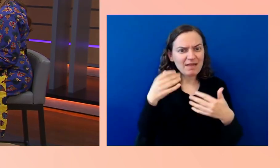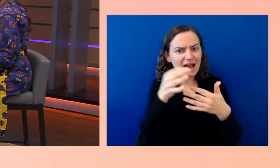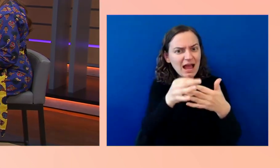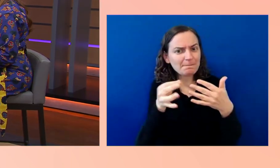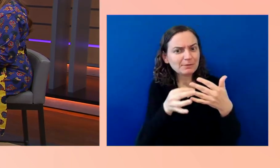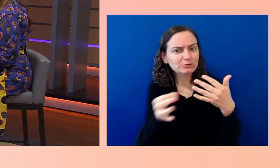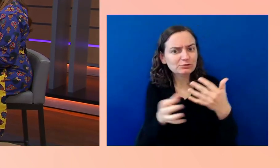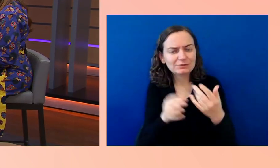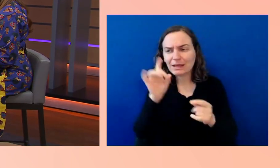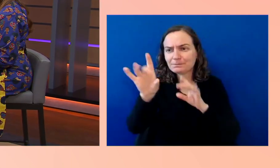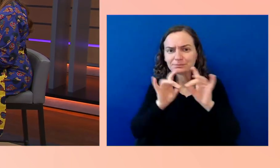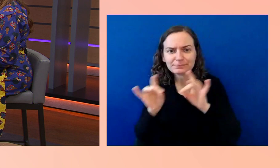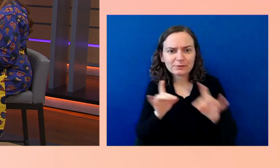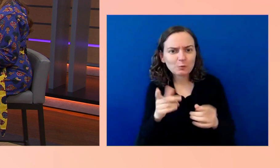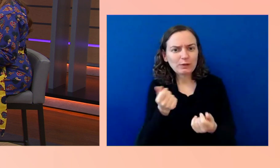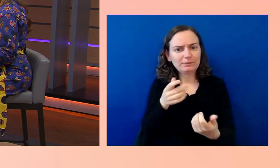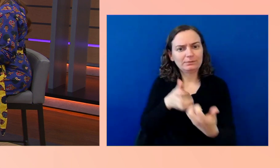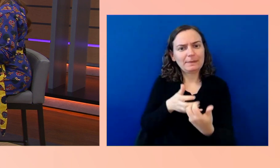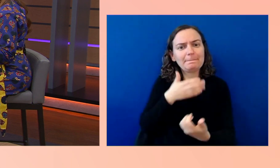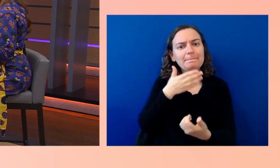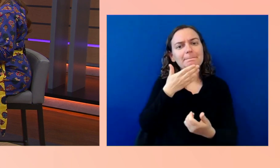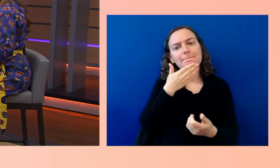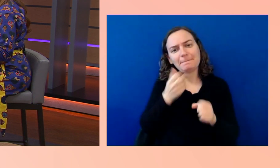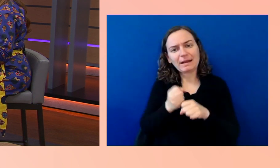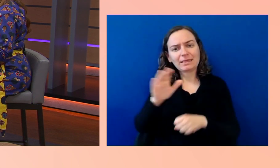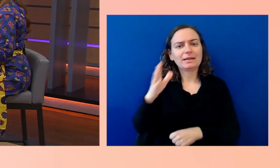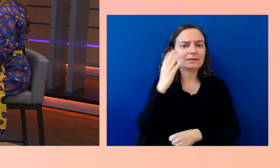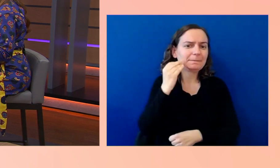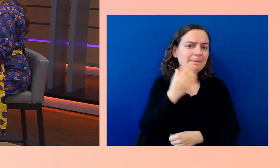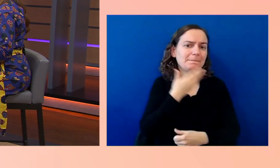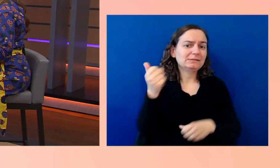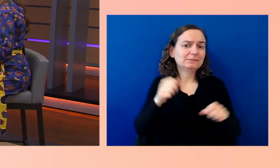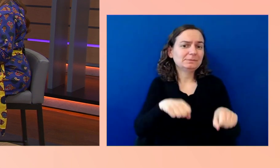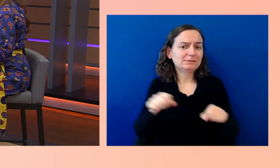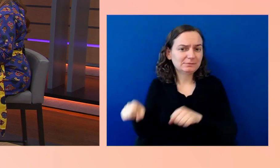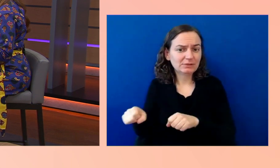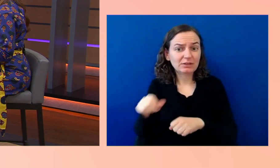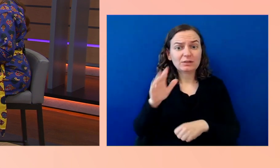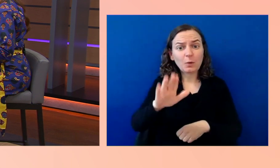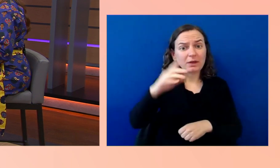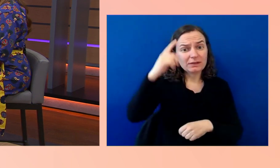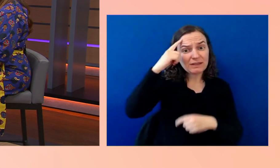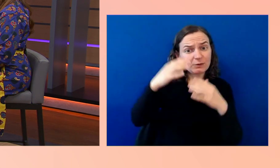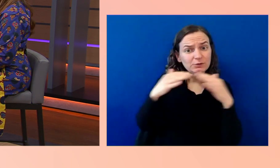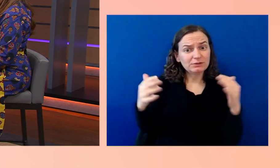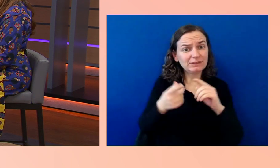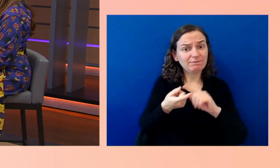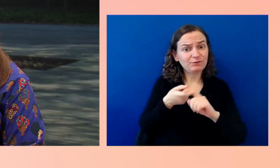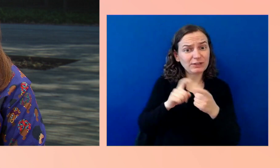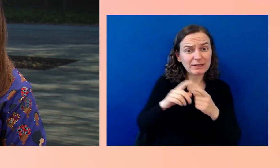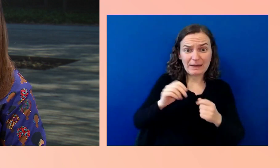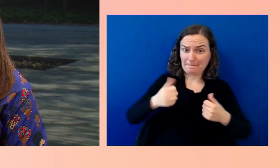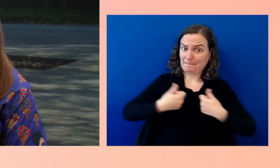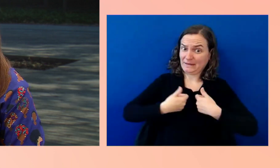myself thank you, because at first, we're like there's a lot of information on the screen and I love the options,